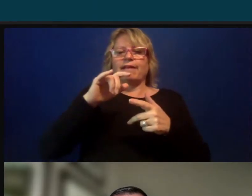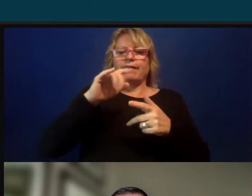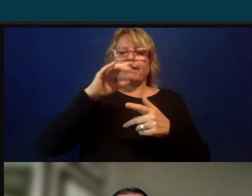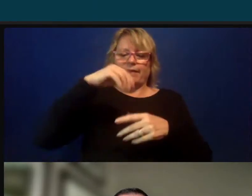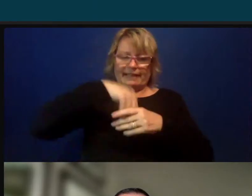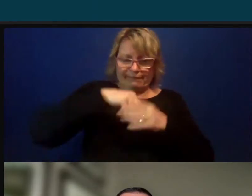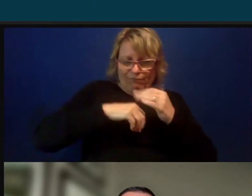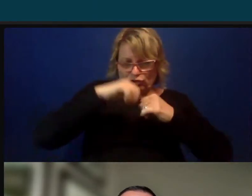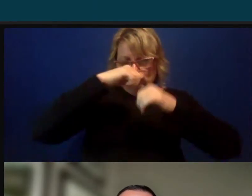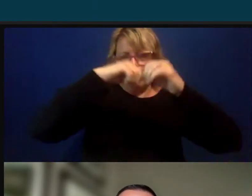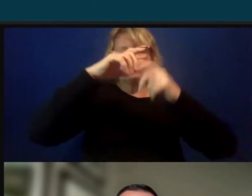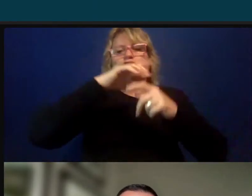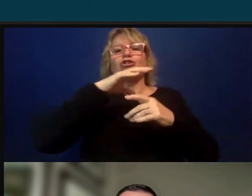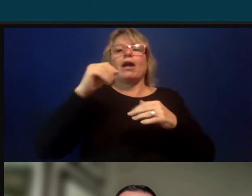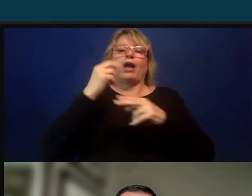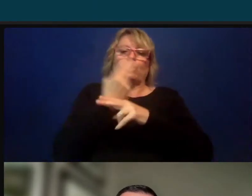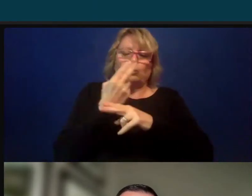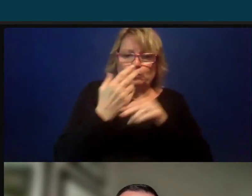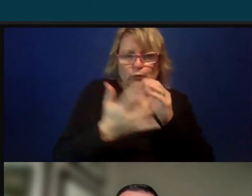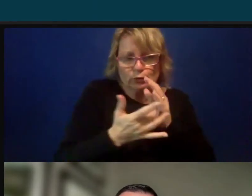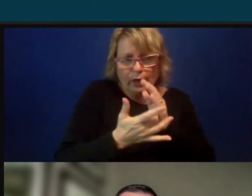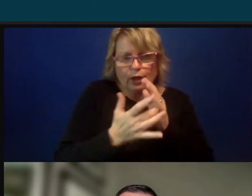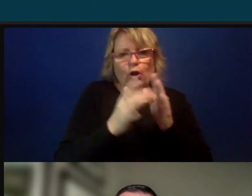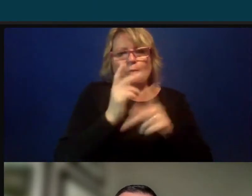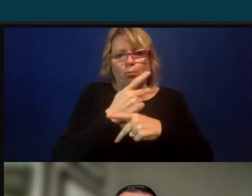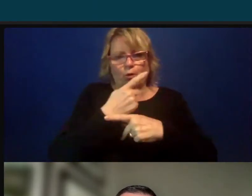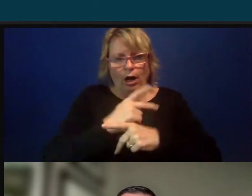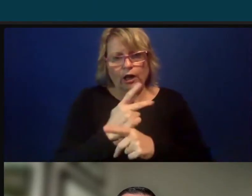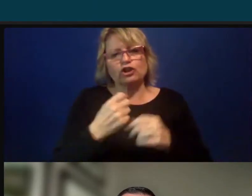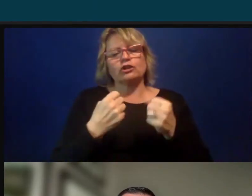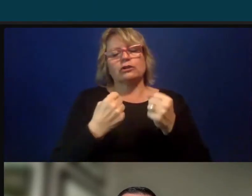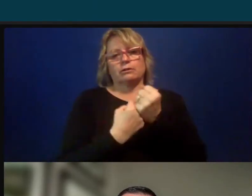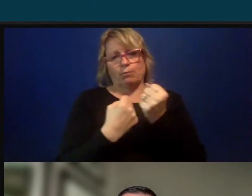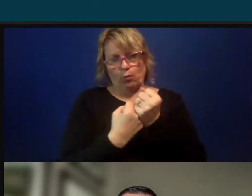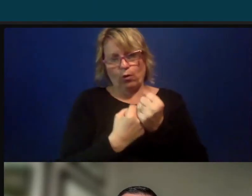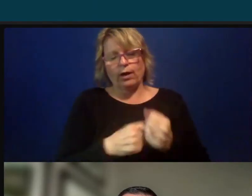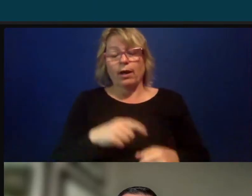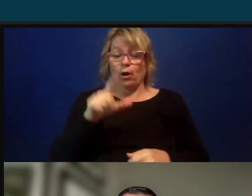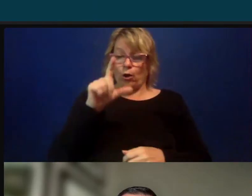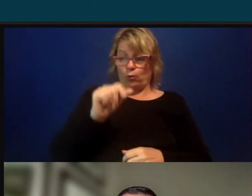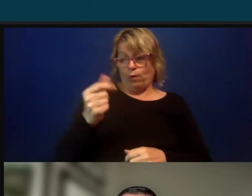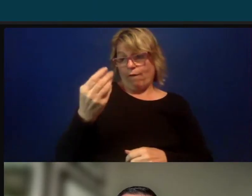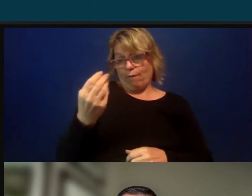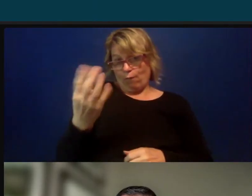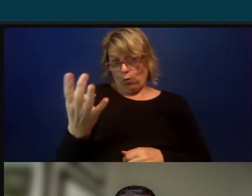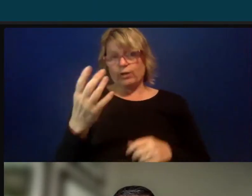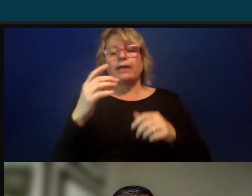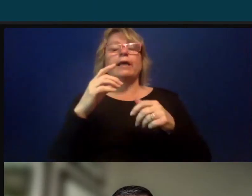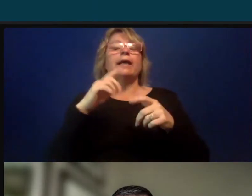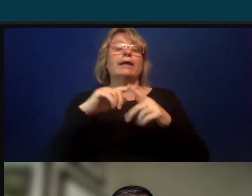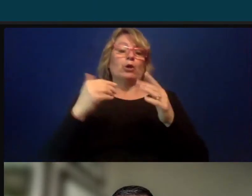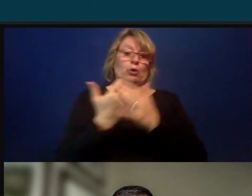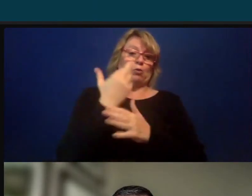and end user technology production support. In 2014, he assumed a new role as the lead for